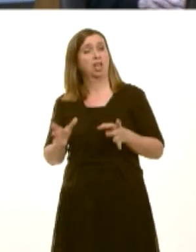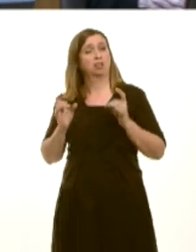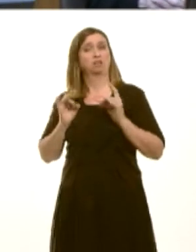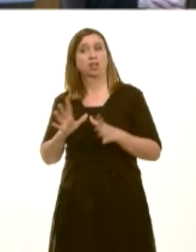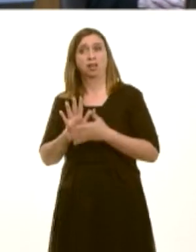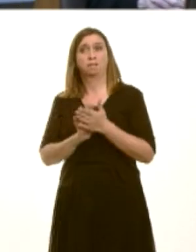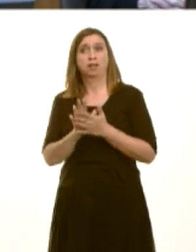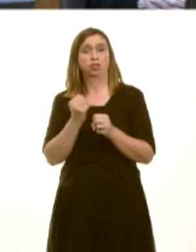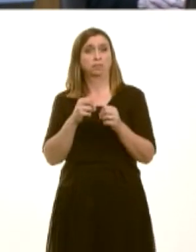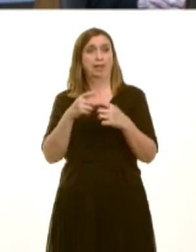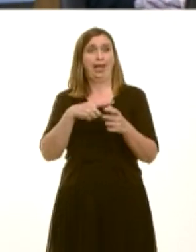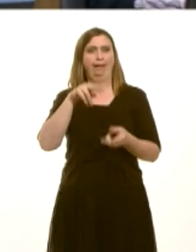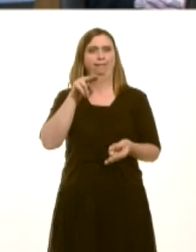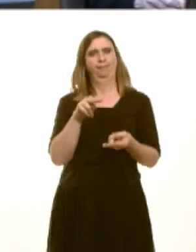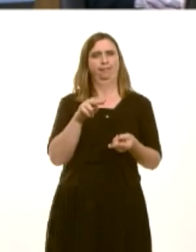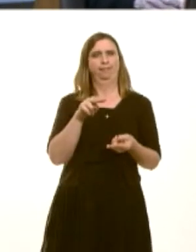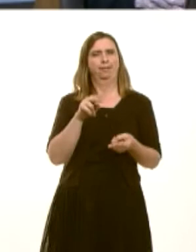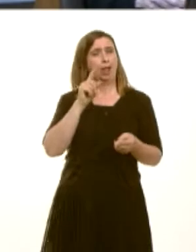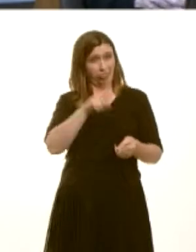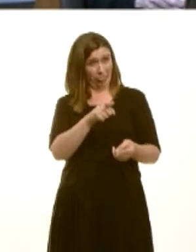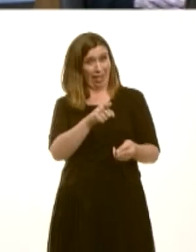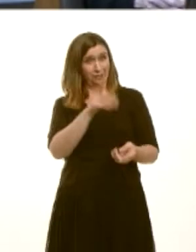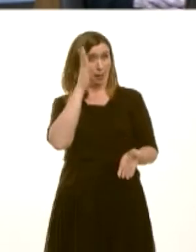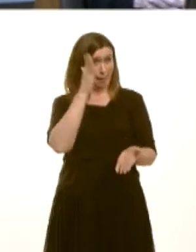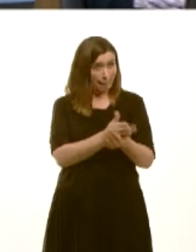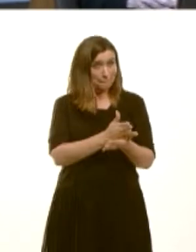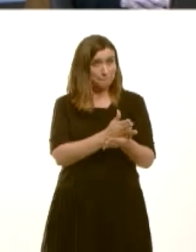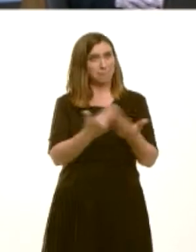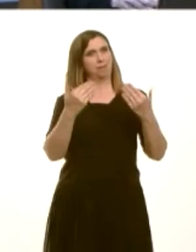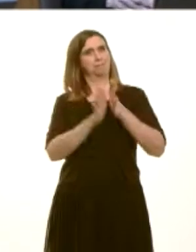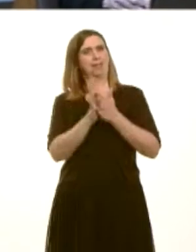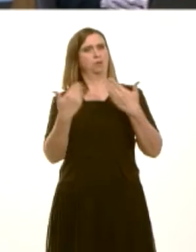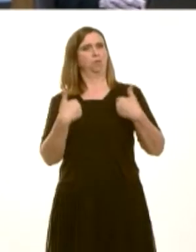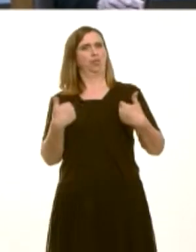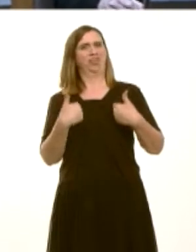that of course affects GVA. Itís not a true reflection of wealth within a communityóGVA.